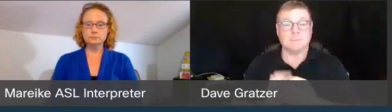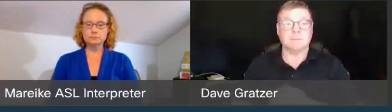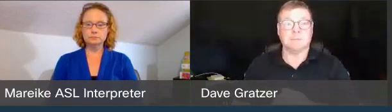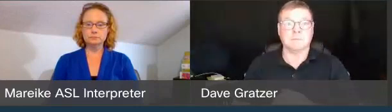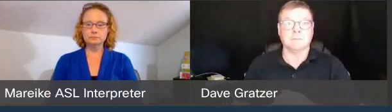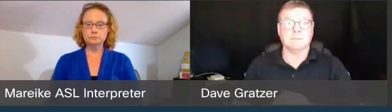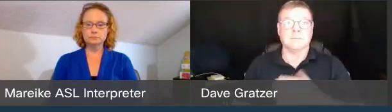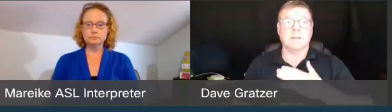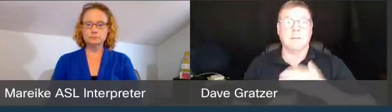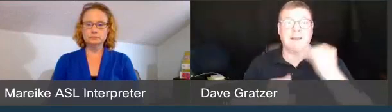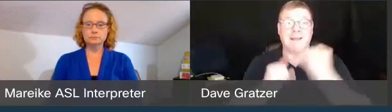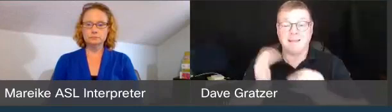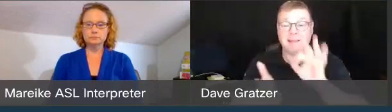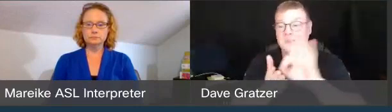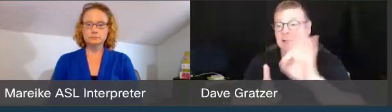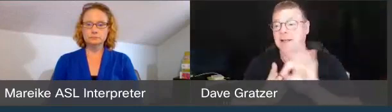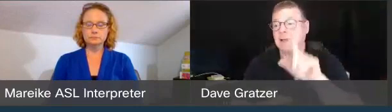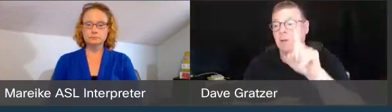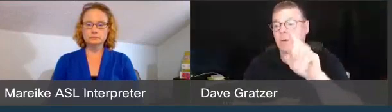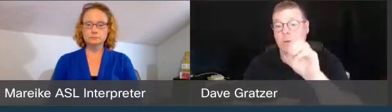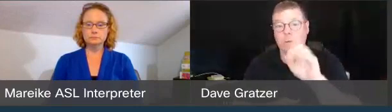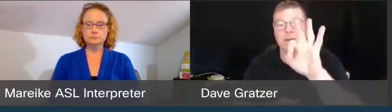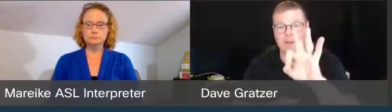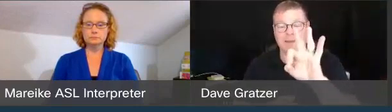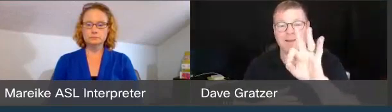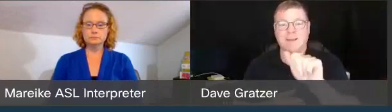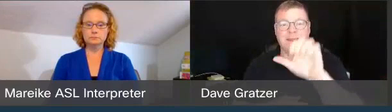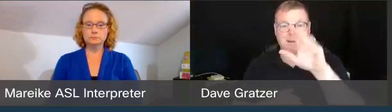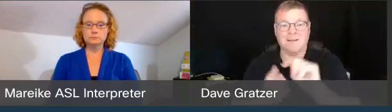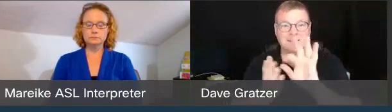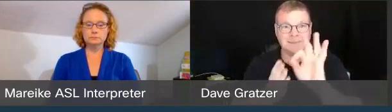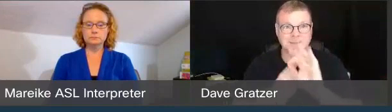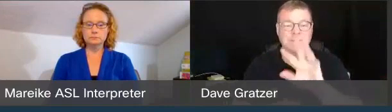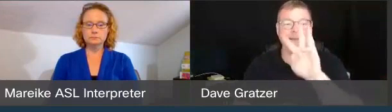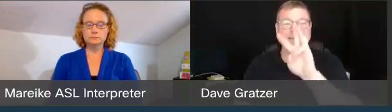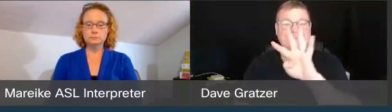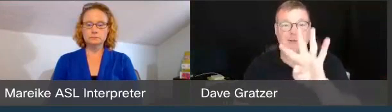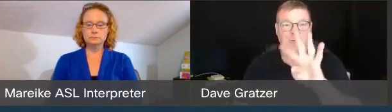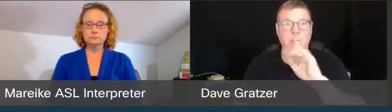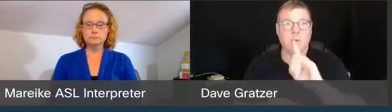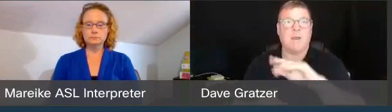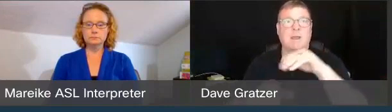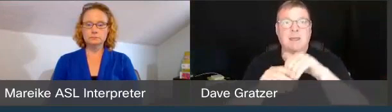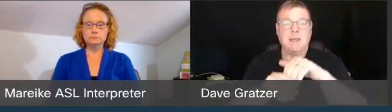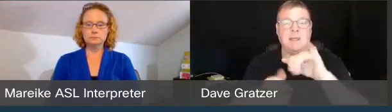by my last count 109 ACT teams in New York, 64 of which are in New York City.